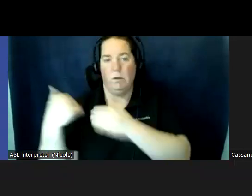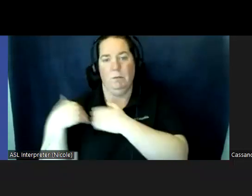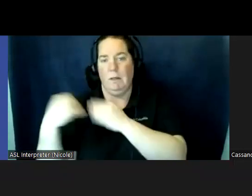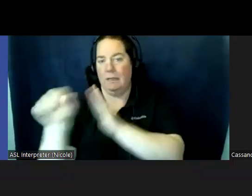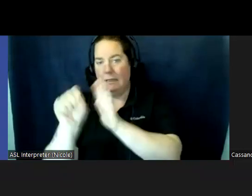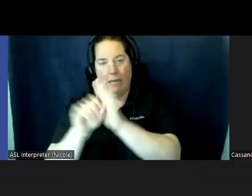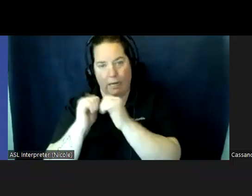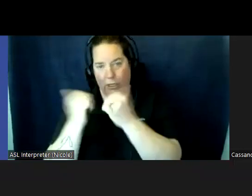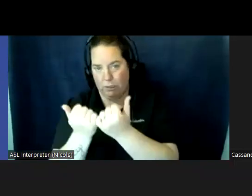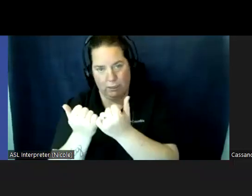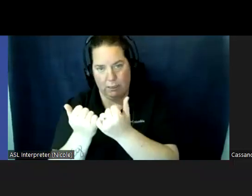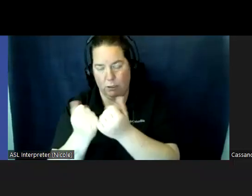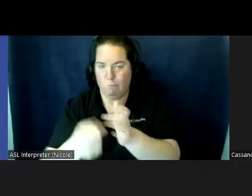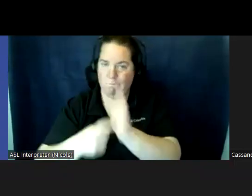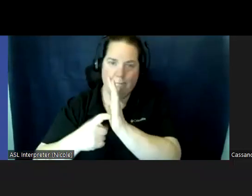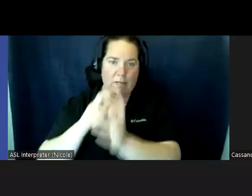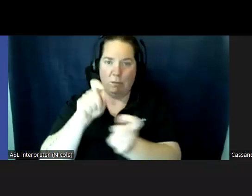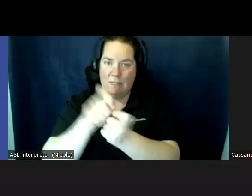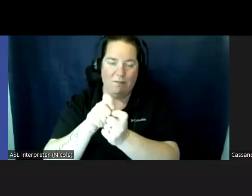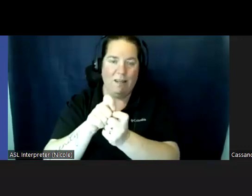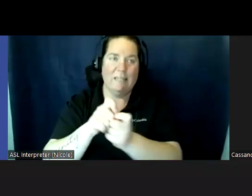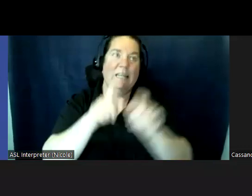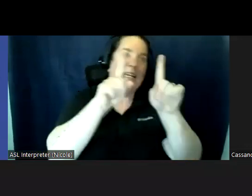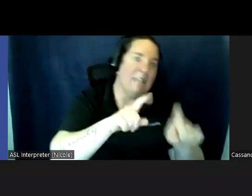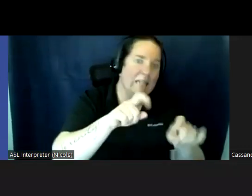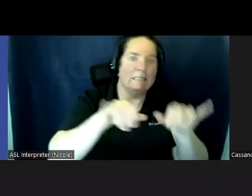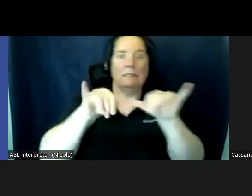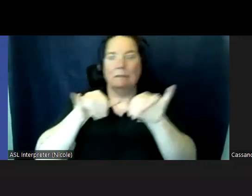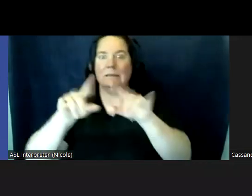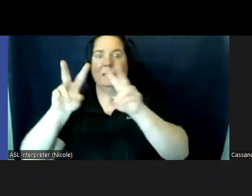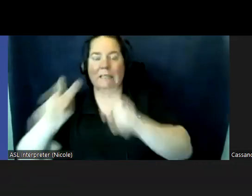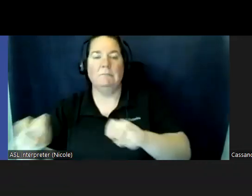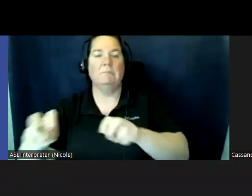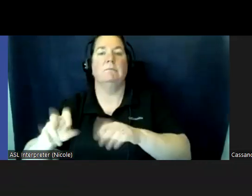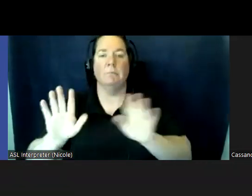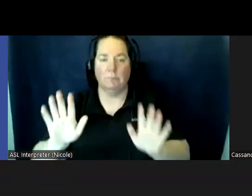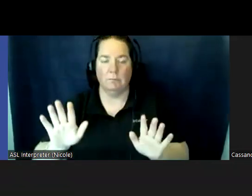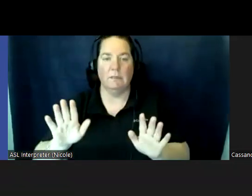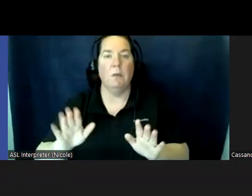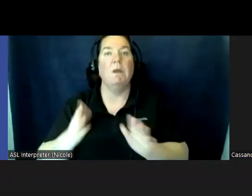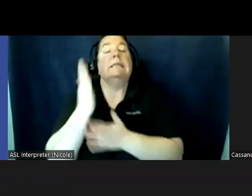to mandate a particular test or measure in areas. But they have given some recommendation of some